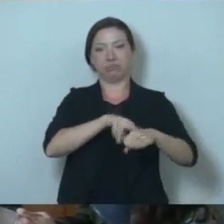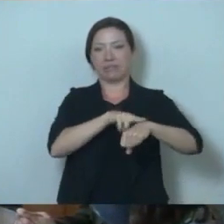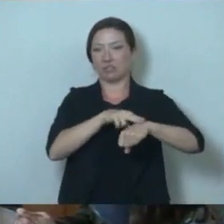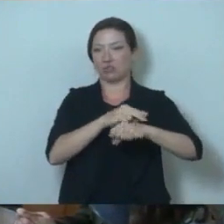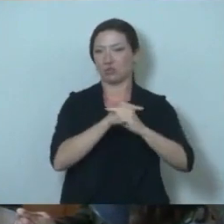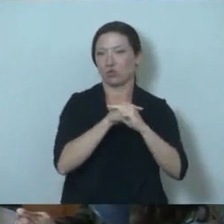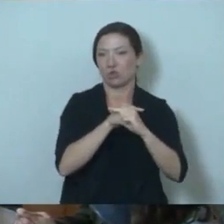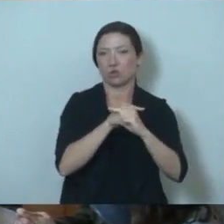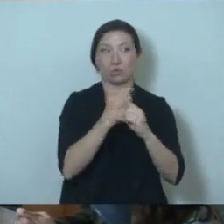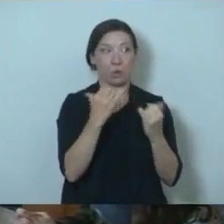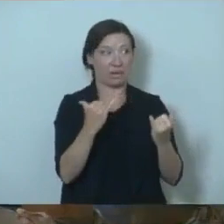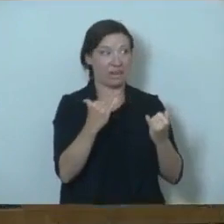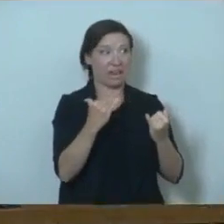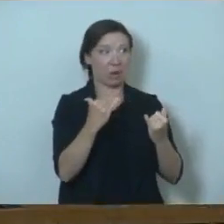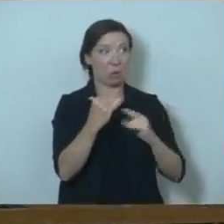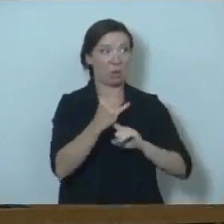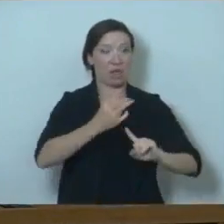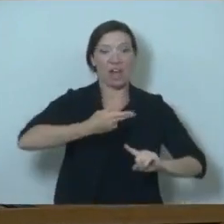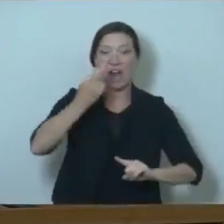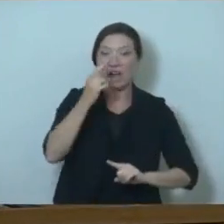OK >> THANK YOU, GOVERNOR.